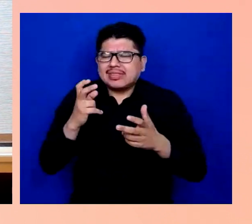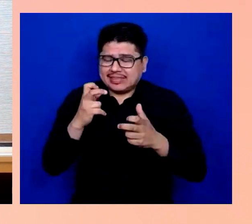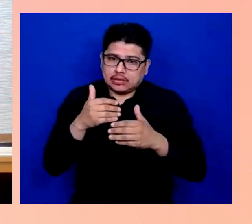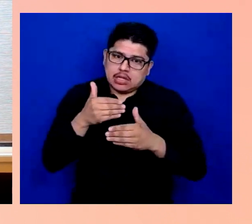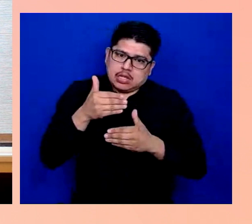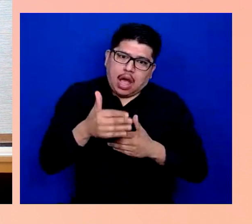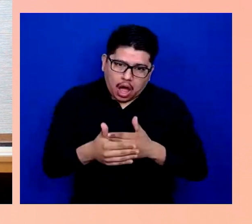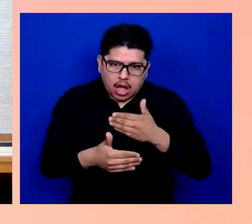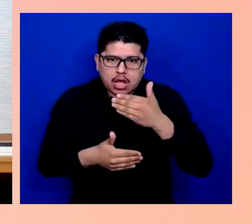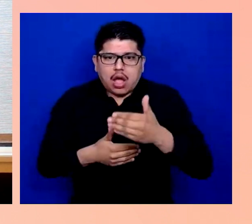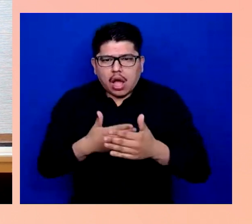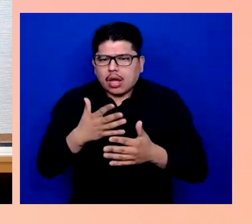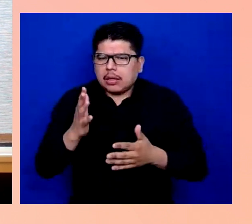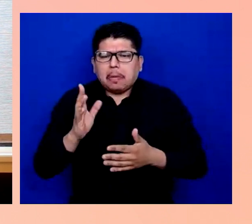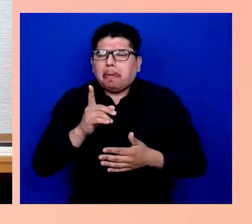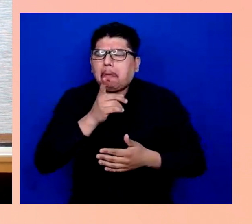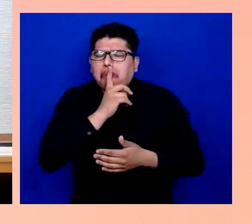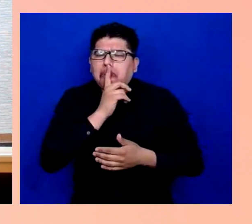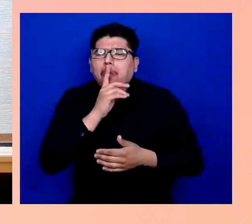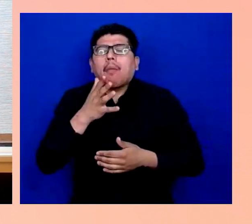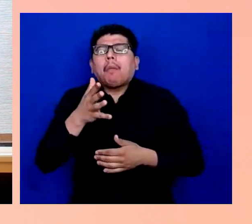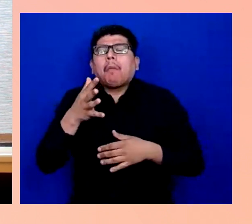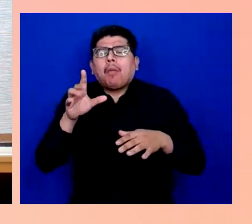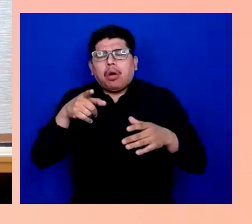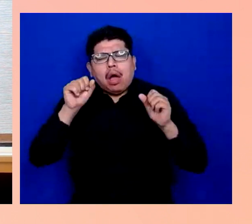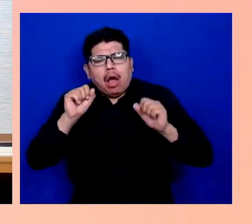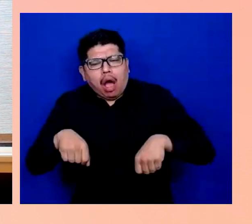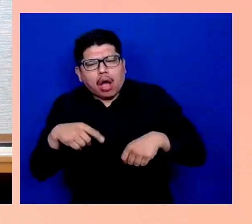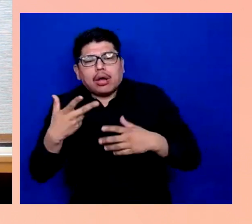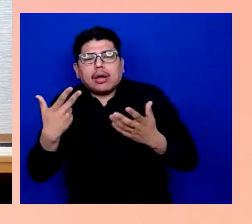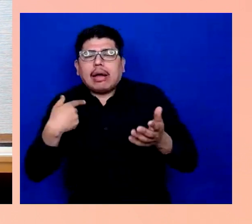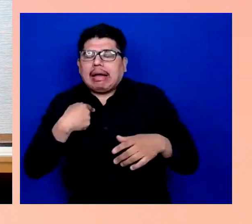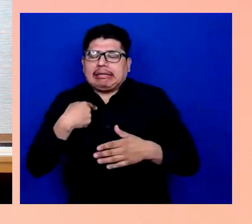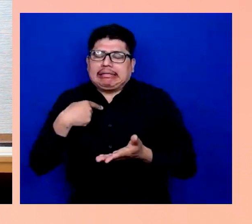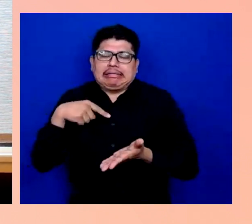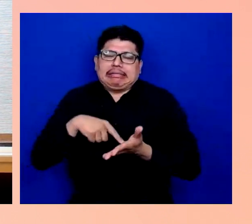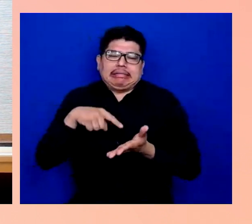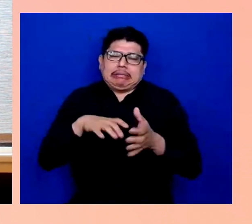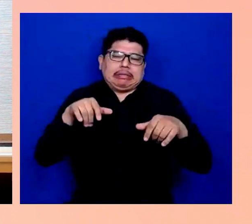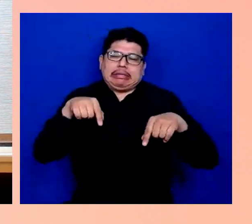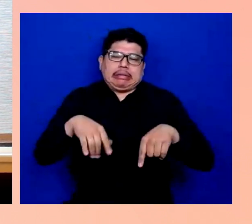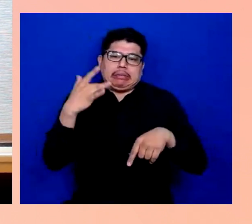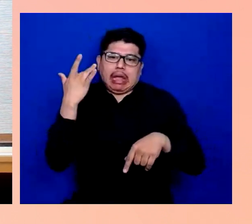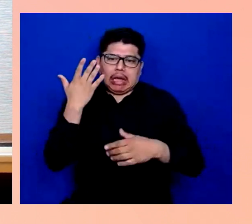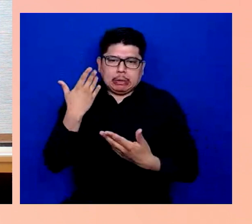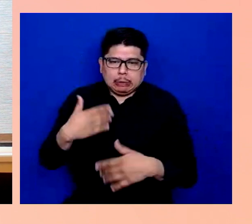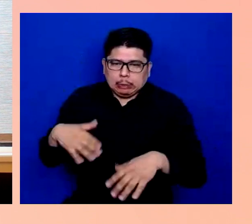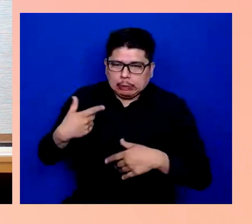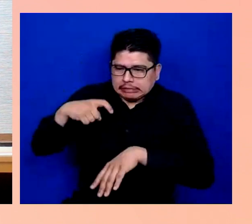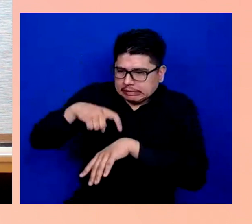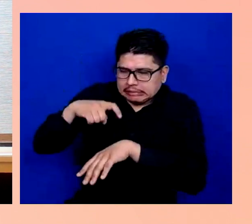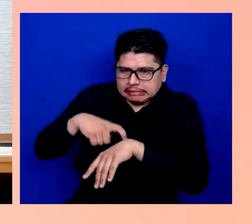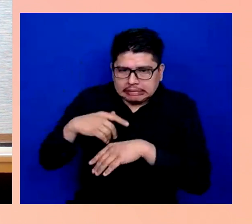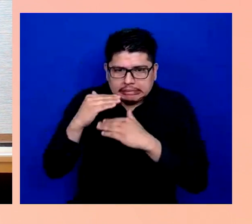well, I can't afford to do that right now because times are tight or our company is very zeroed in on this particular thing.